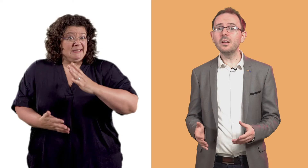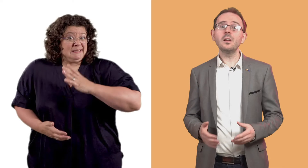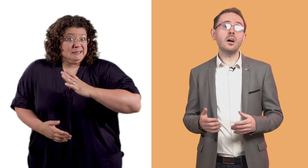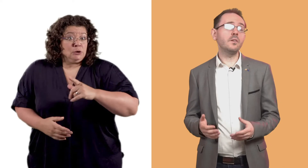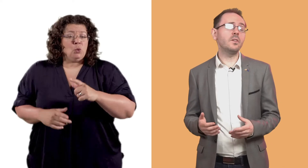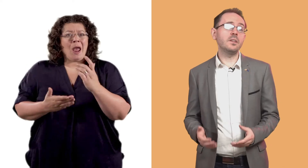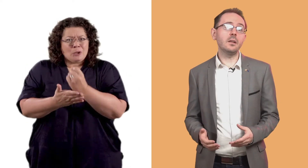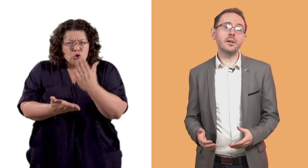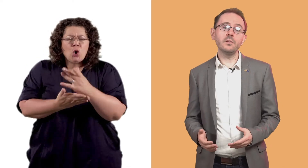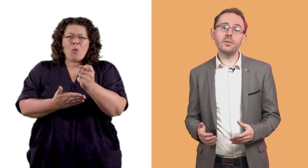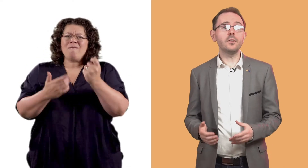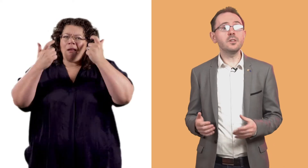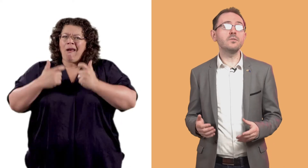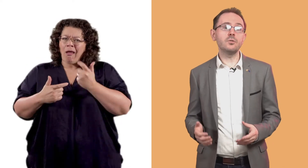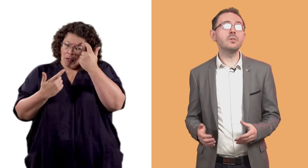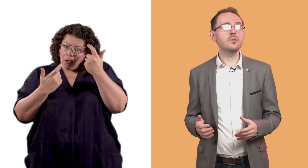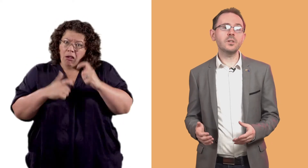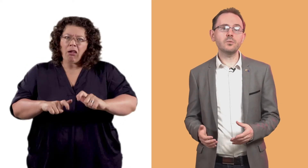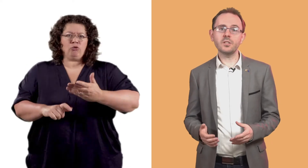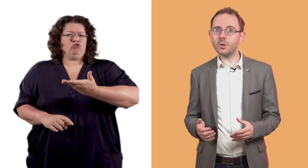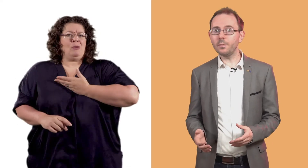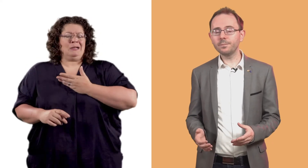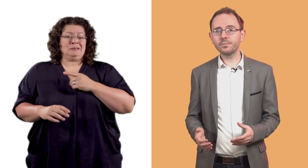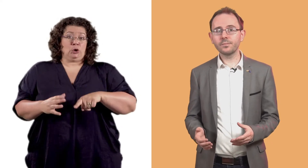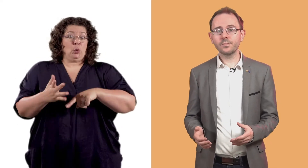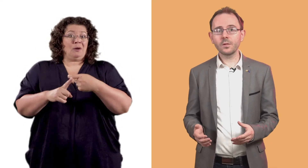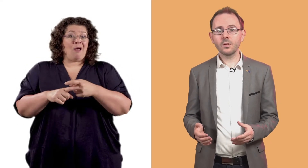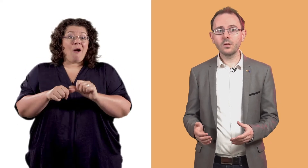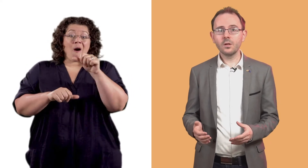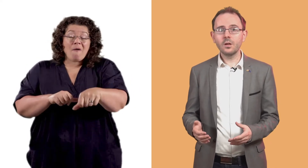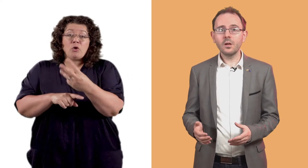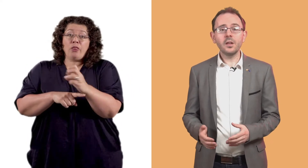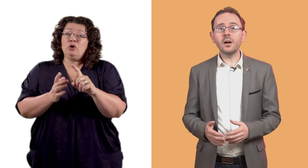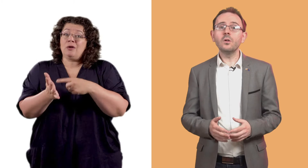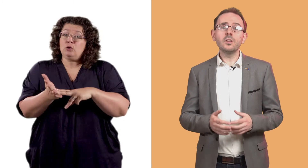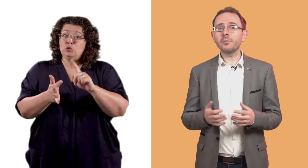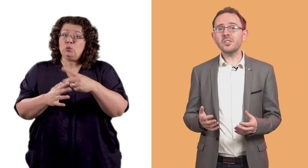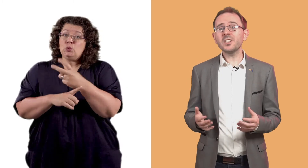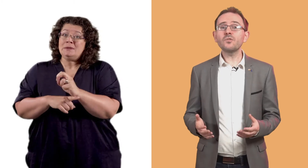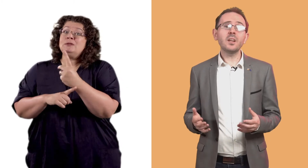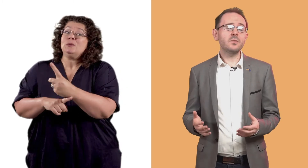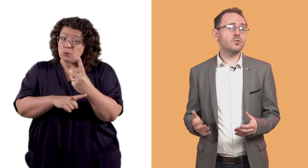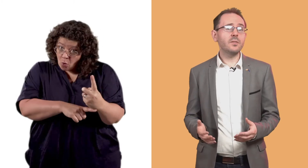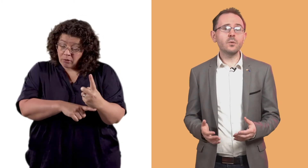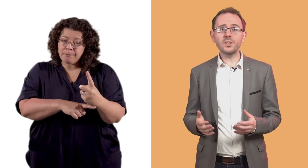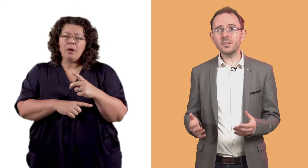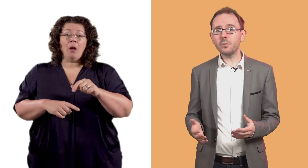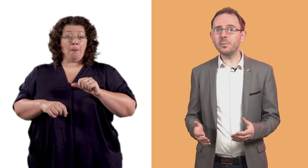after the deadline of the 30th of June 2021. Now, the process is relatively straightforward and simple,